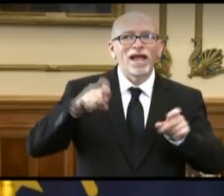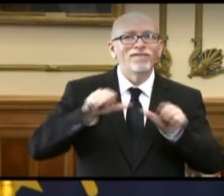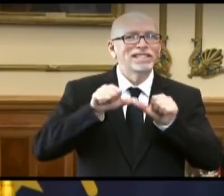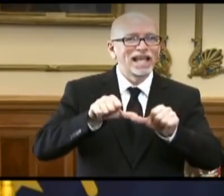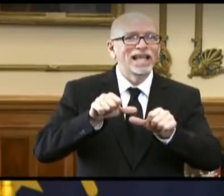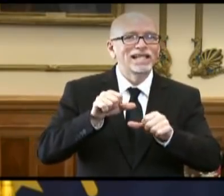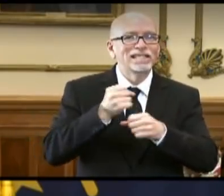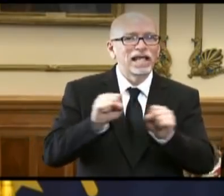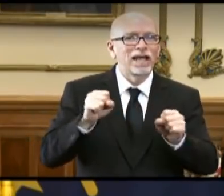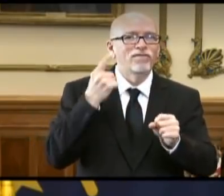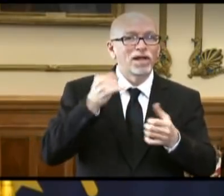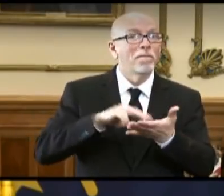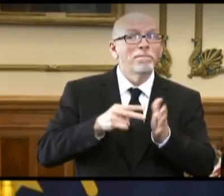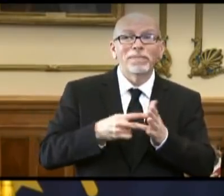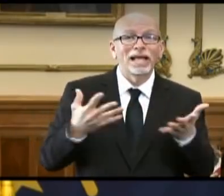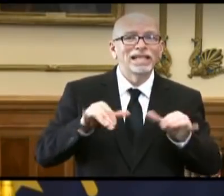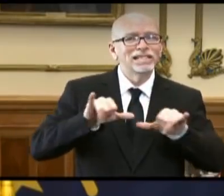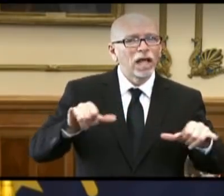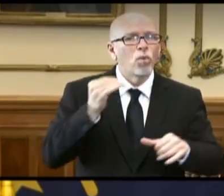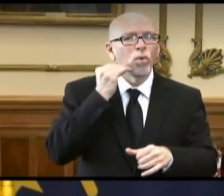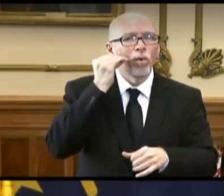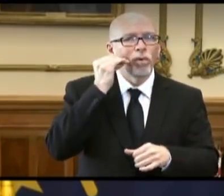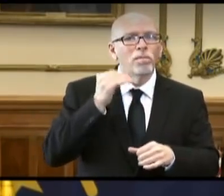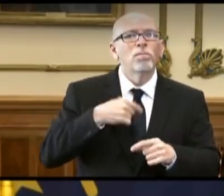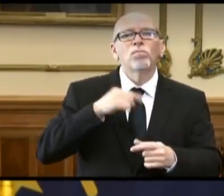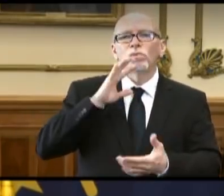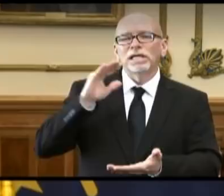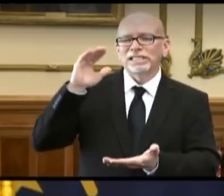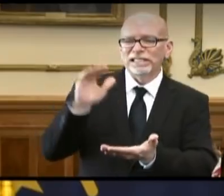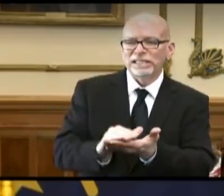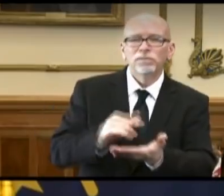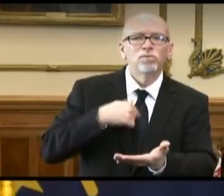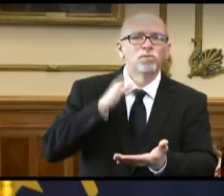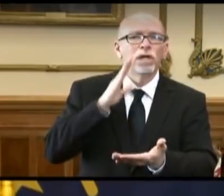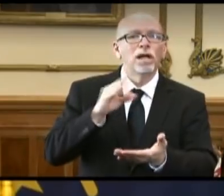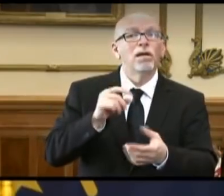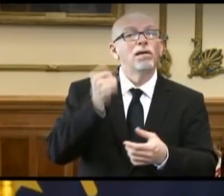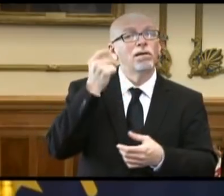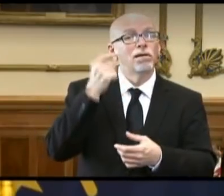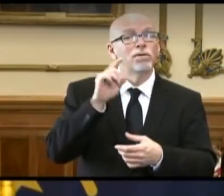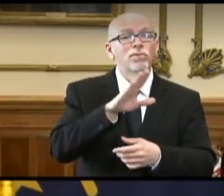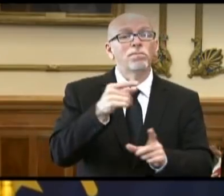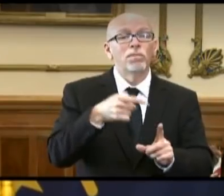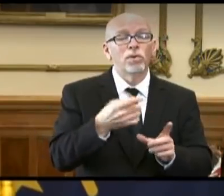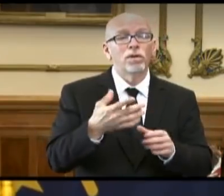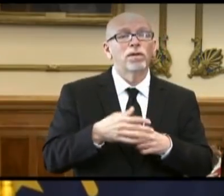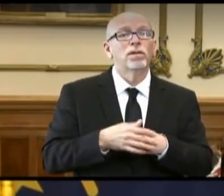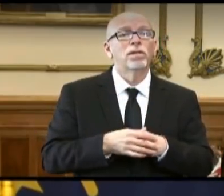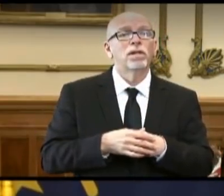AND GET OUT AS QUICK AS HUMANLY POSSIBLE. THAT MEANS ALL OF US. THAT MEANS STAYING SAFE RIGHT NOW. UNFORTUNATELY, THAT MEANS STAYING HOME.